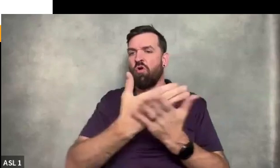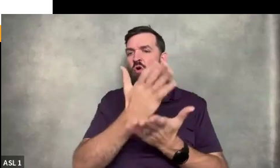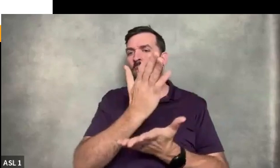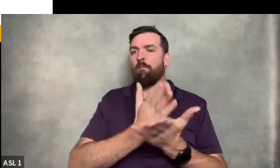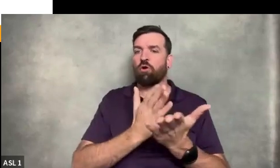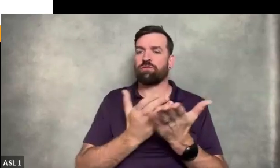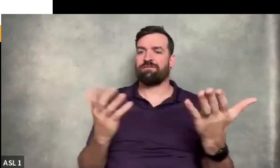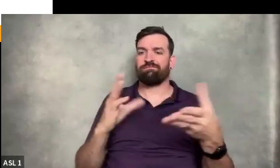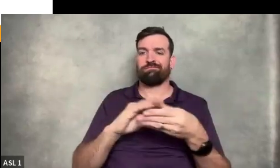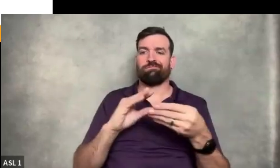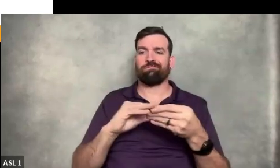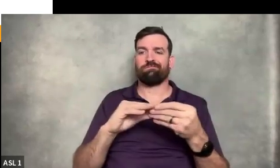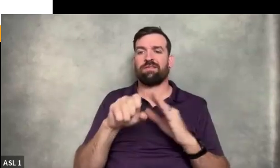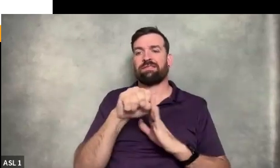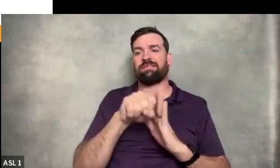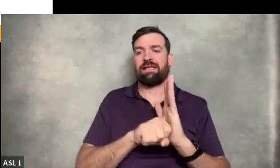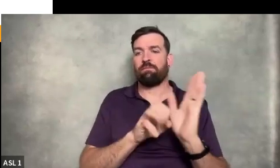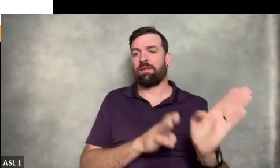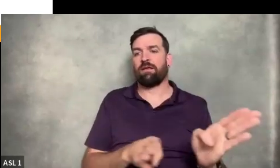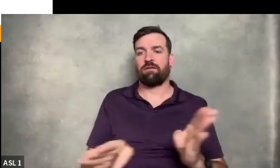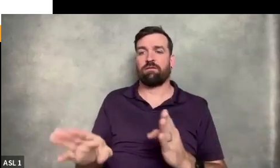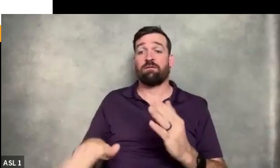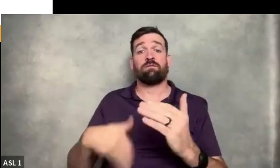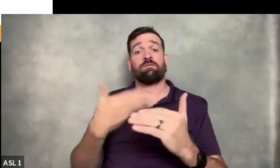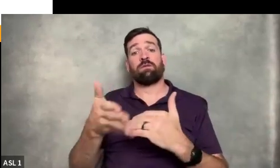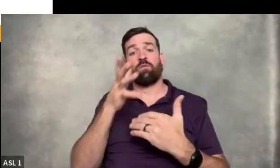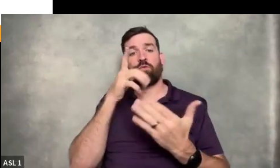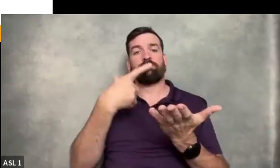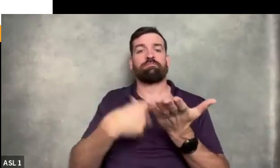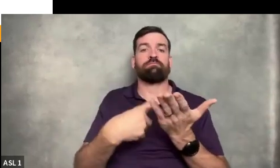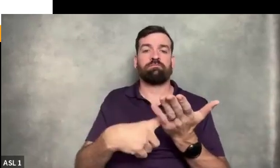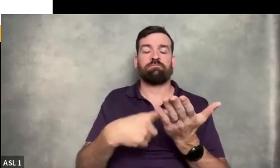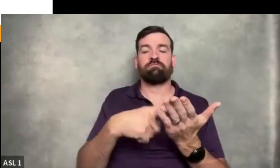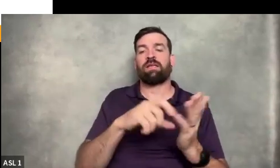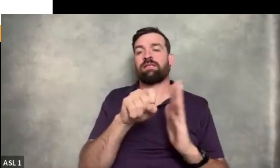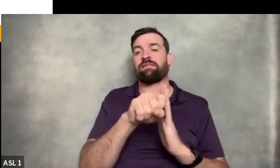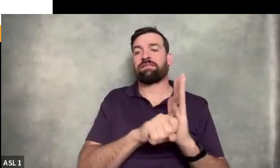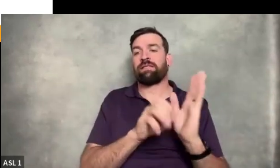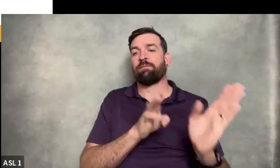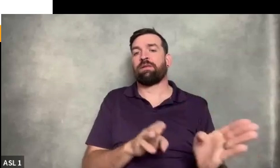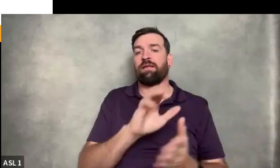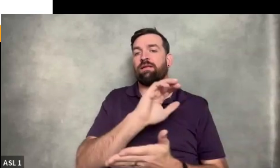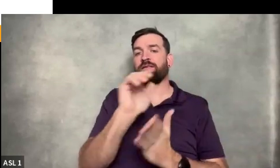the state plan. Next, I will discuss state plan attachments. I will cover Attachment A